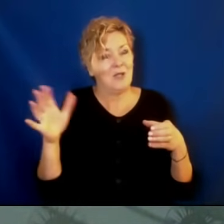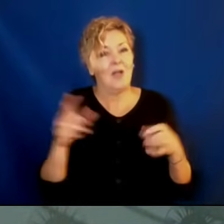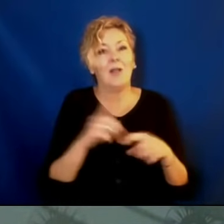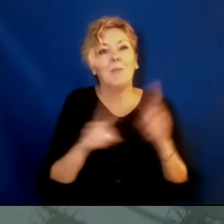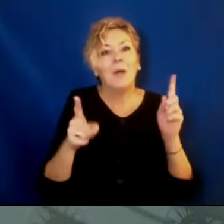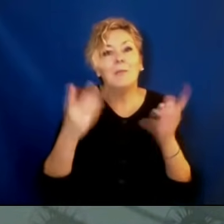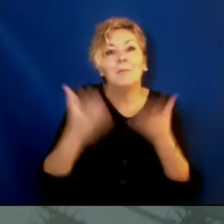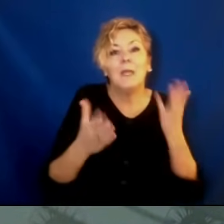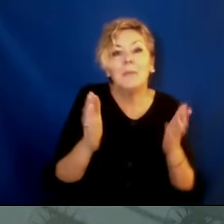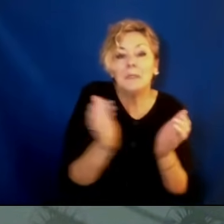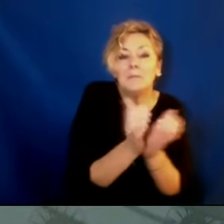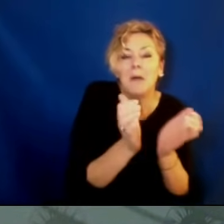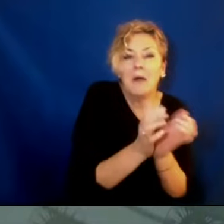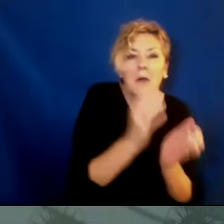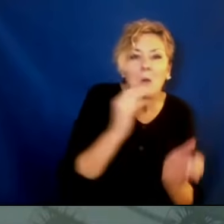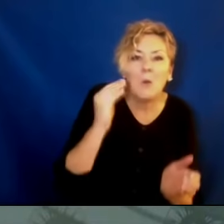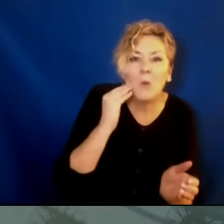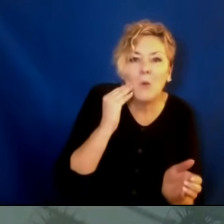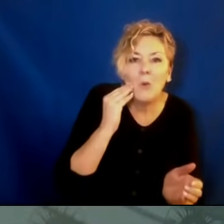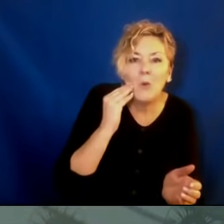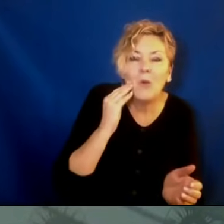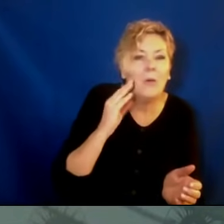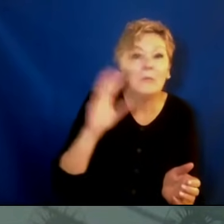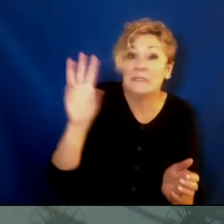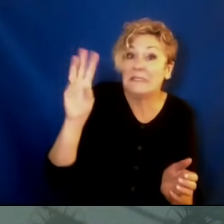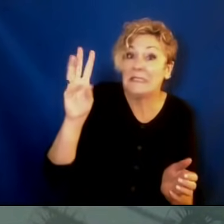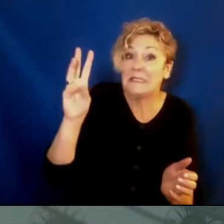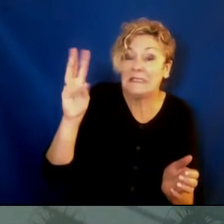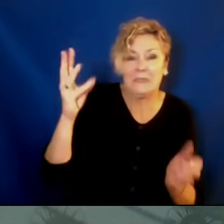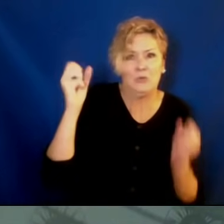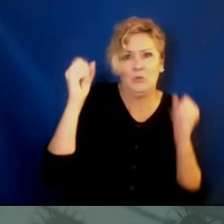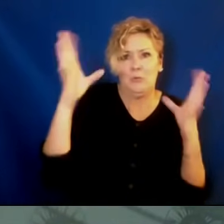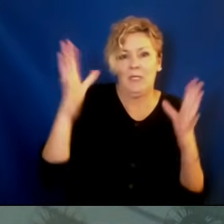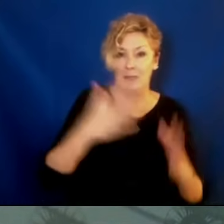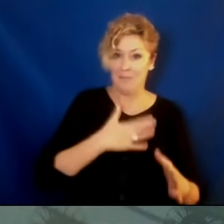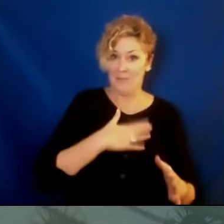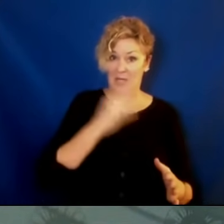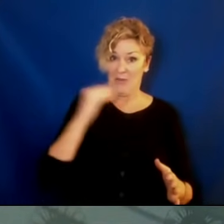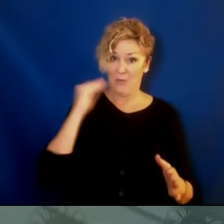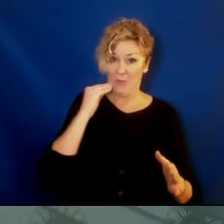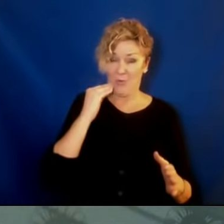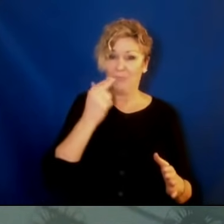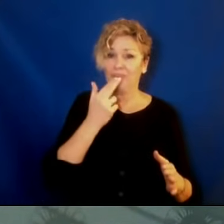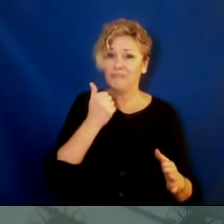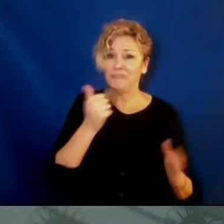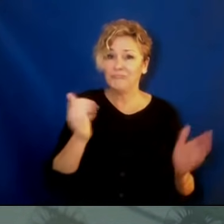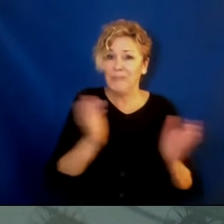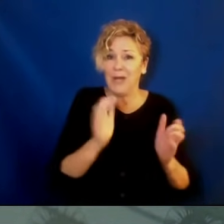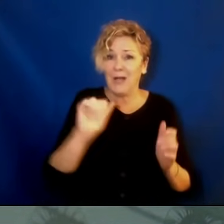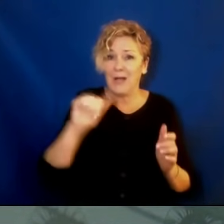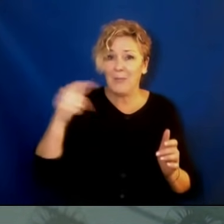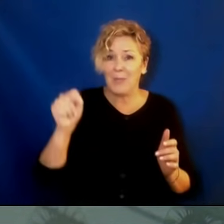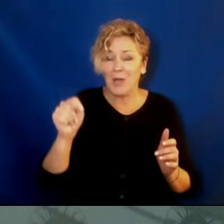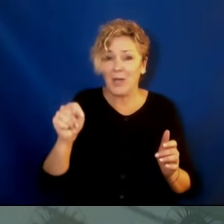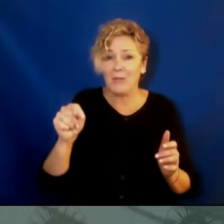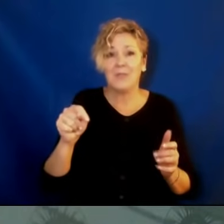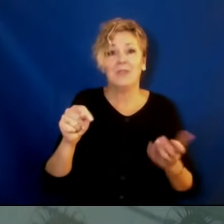What can we do to make things better? Fully vice and follow the guidance. And that means no more